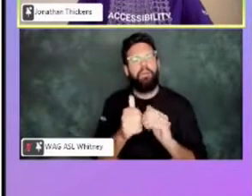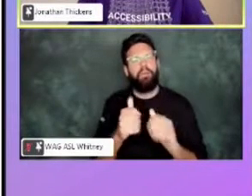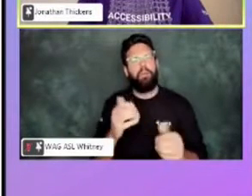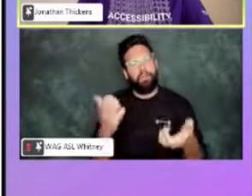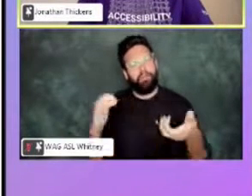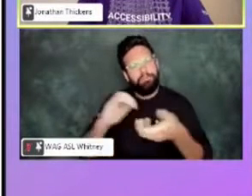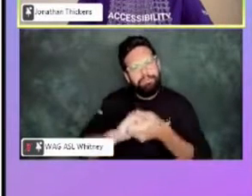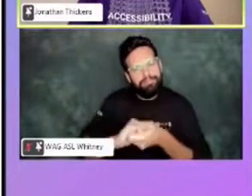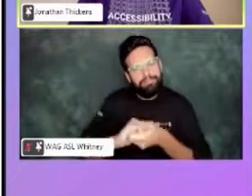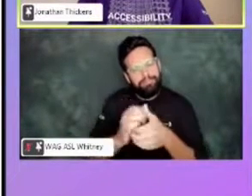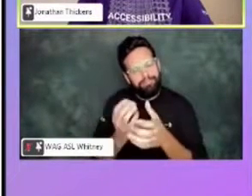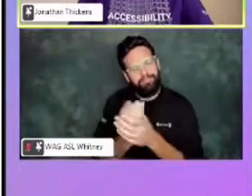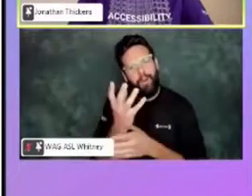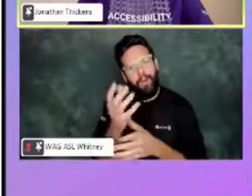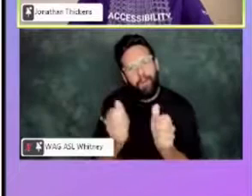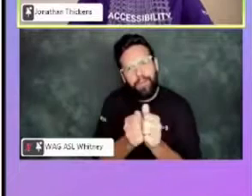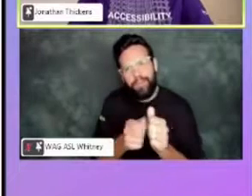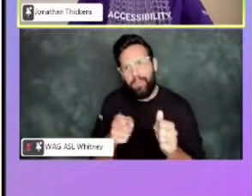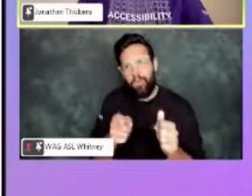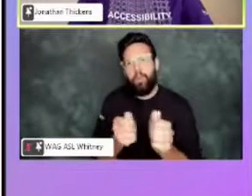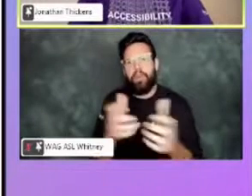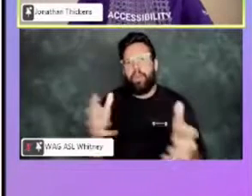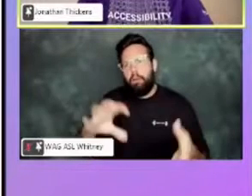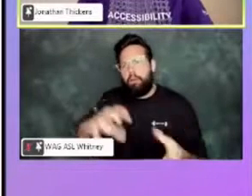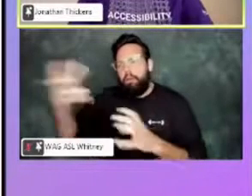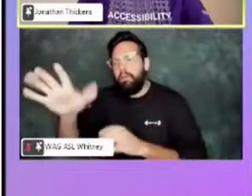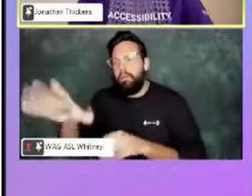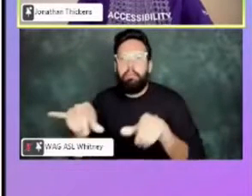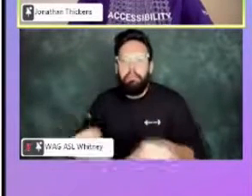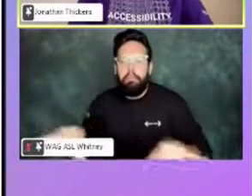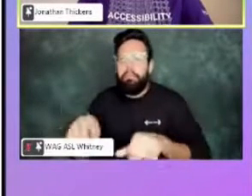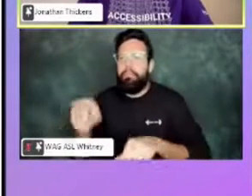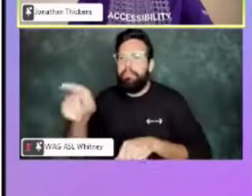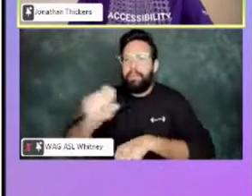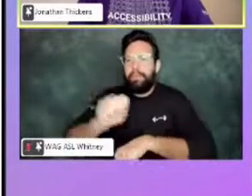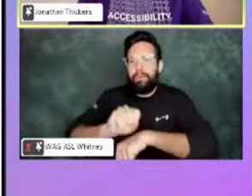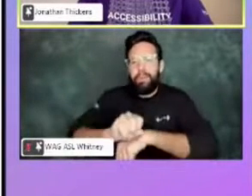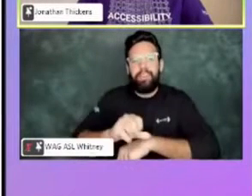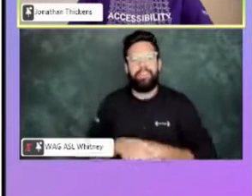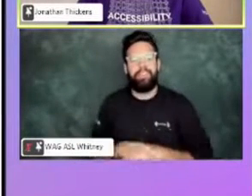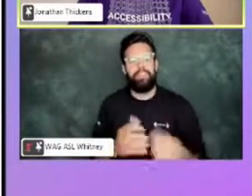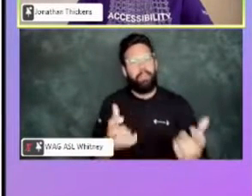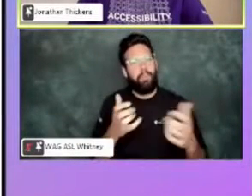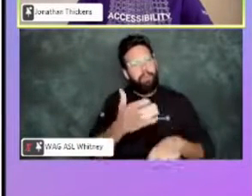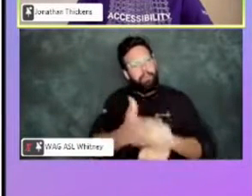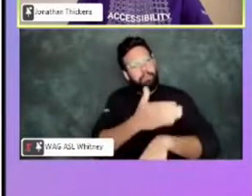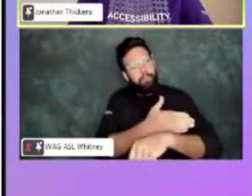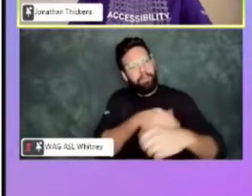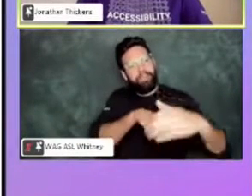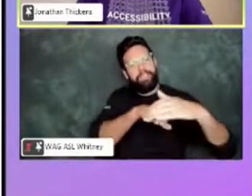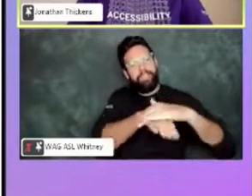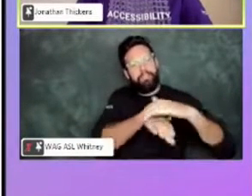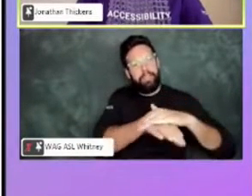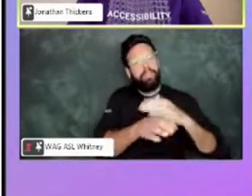without disrupting your current priorities. To do that, allowing improvement to accessibility over time is the name of the game.